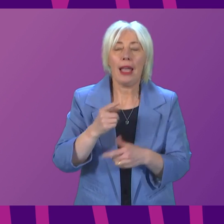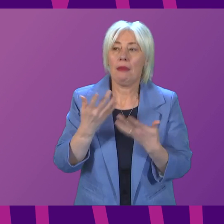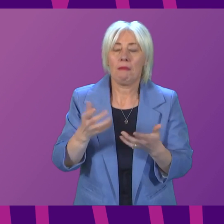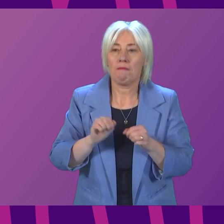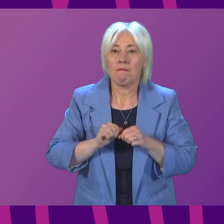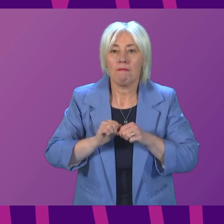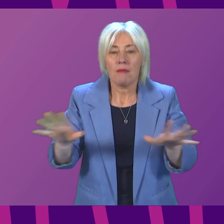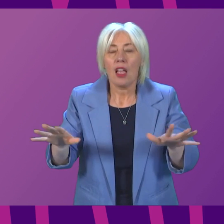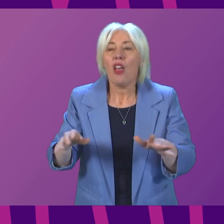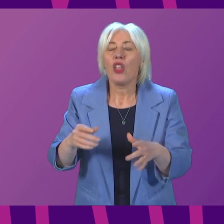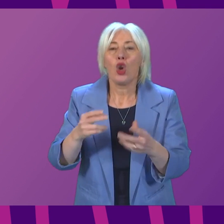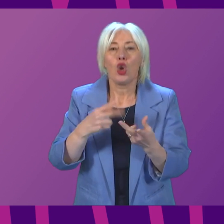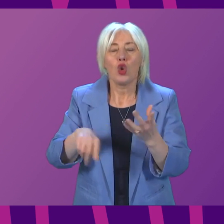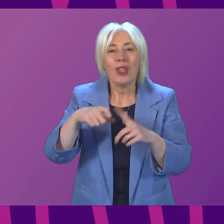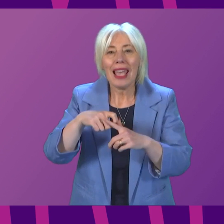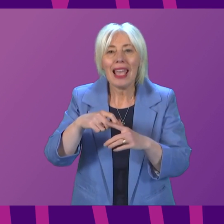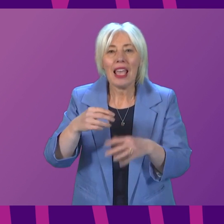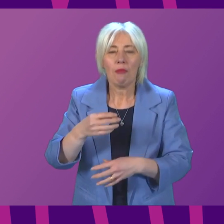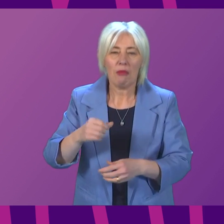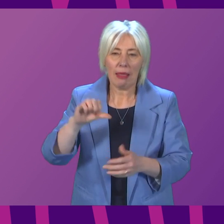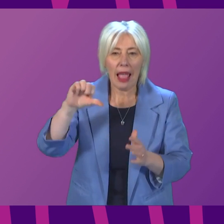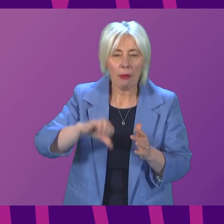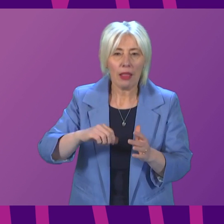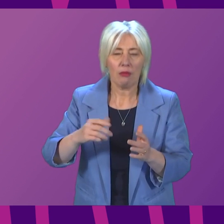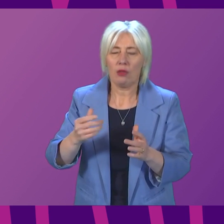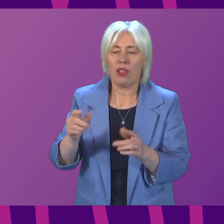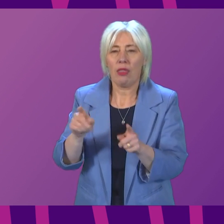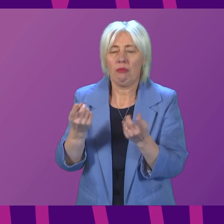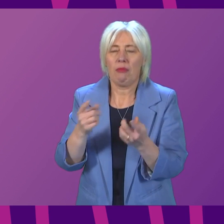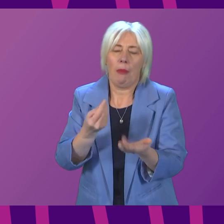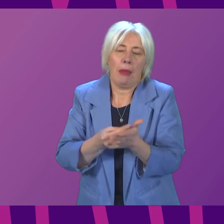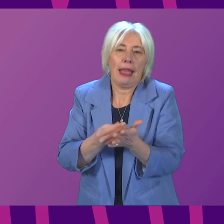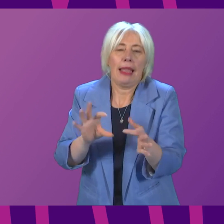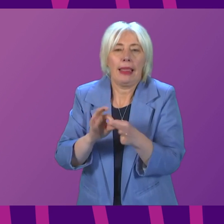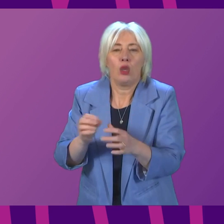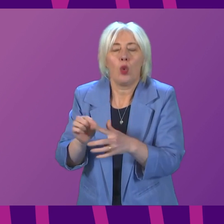UK liabilities and assets, including those related to pensions, will be subject to negotiation,